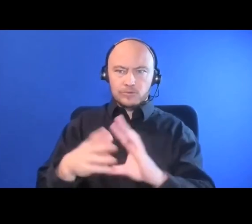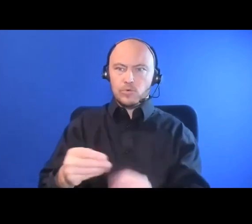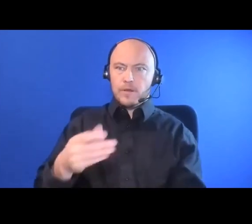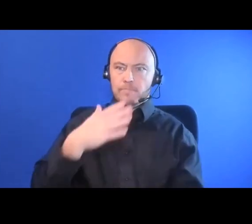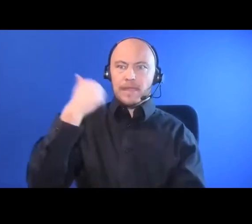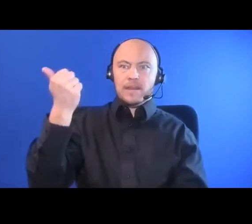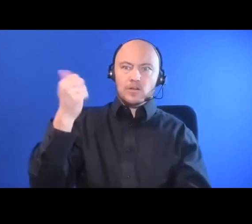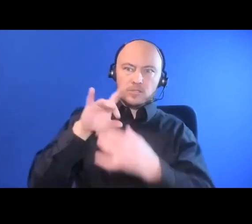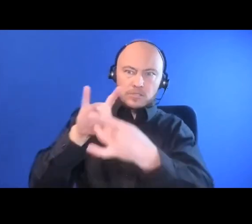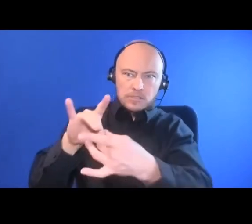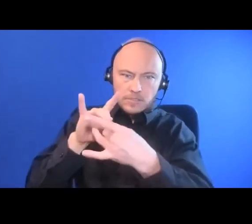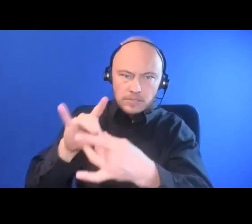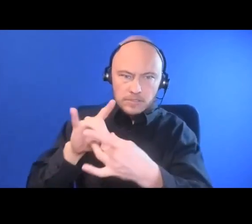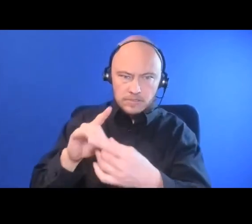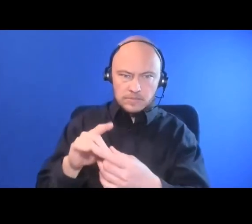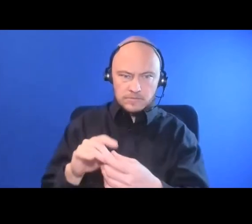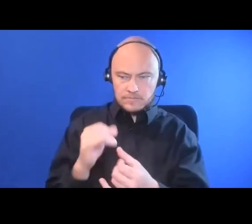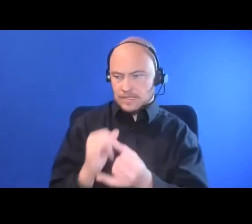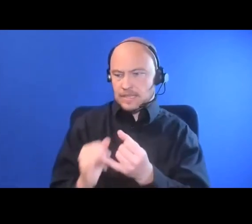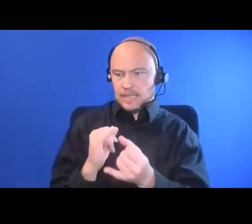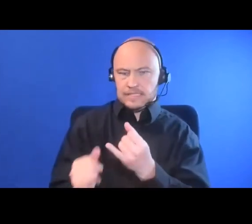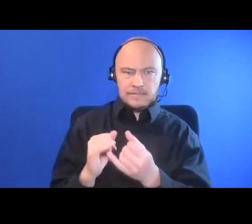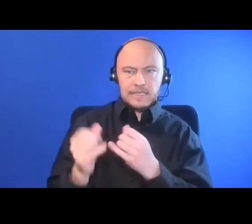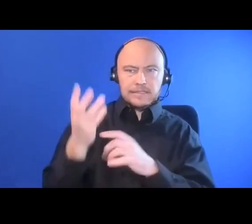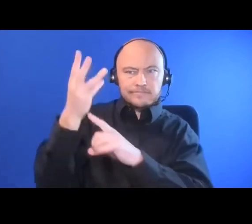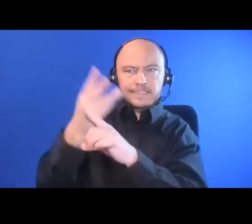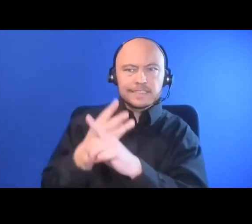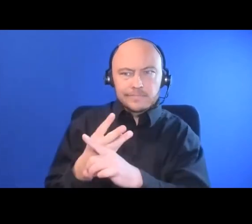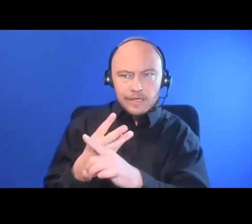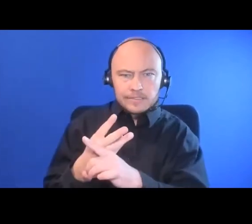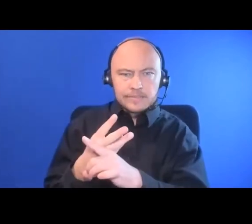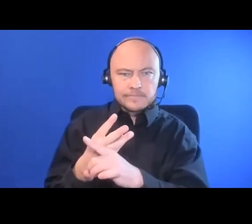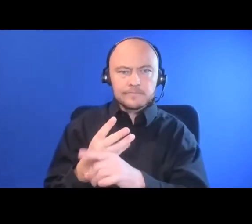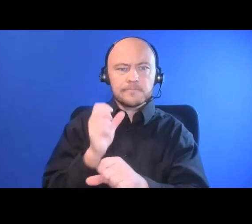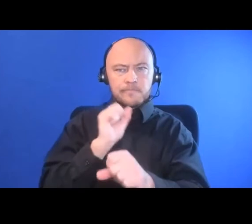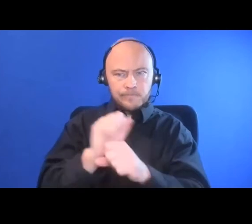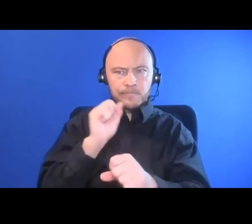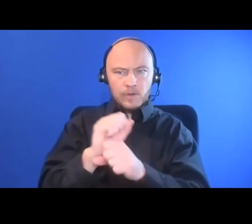That's only been in the last six months and I've been working on it for years.